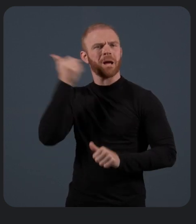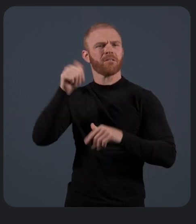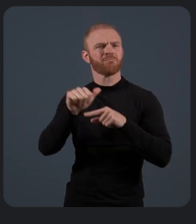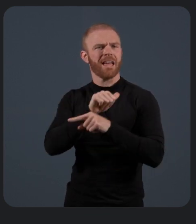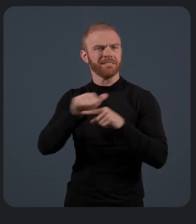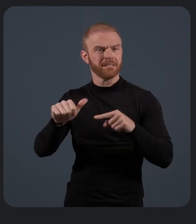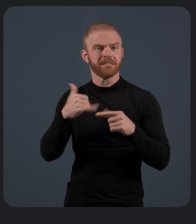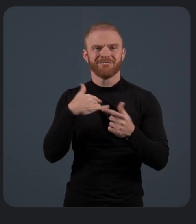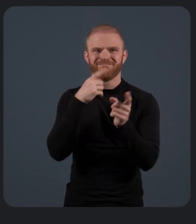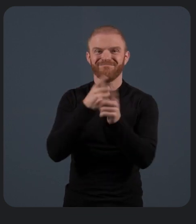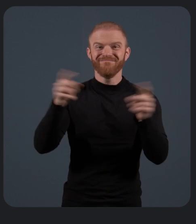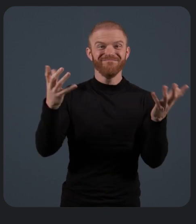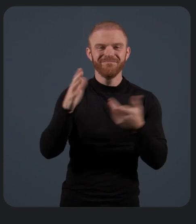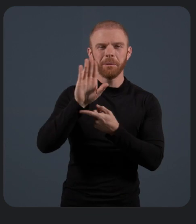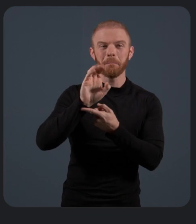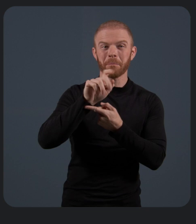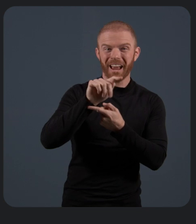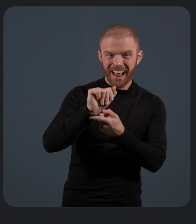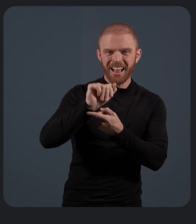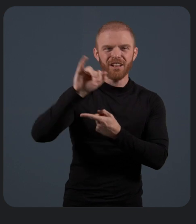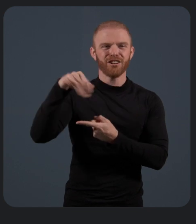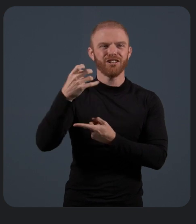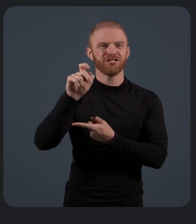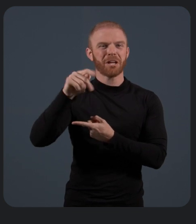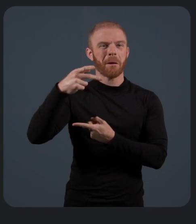announcing the beta of Jetpack Compose for Wear OS.